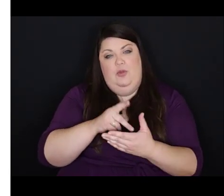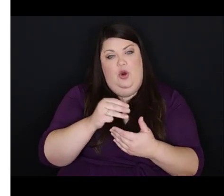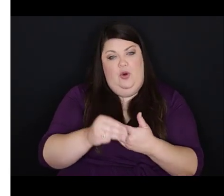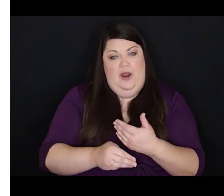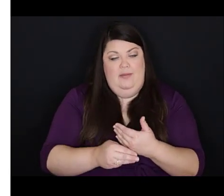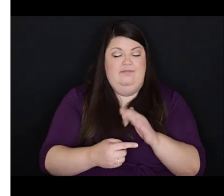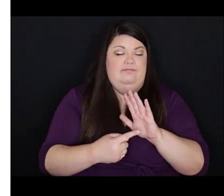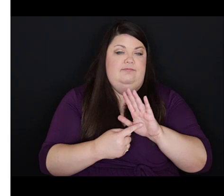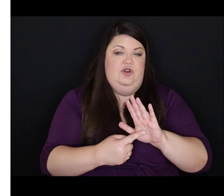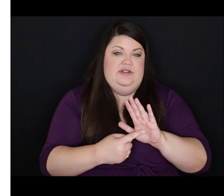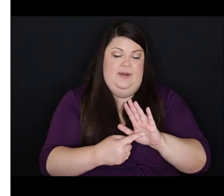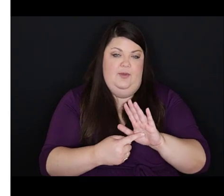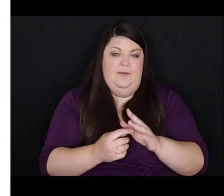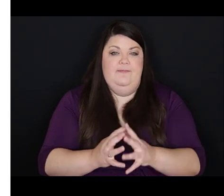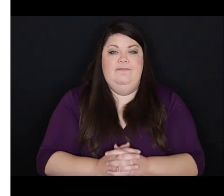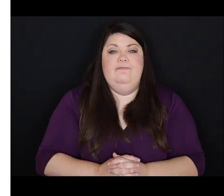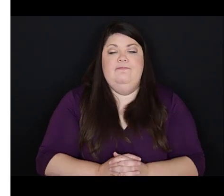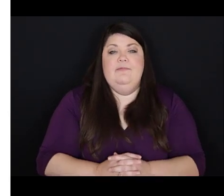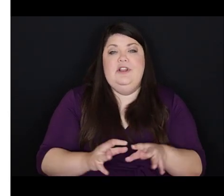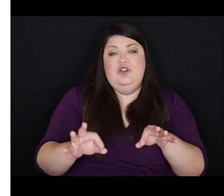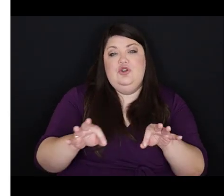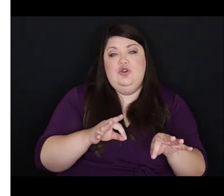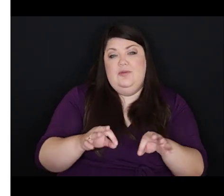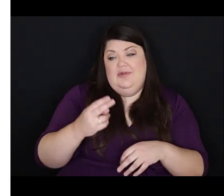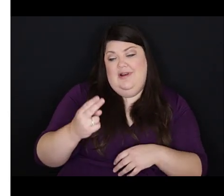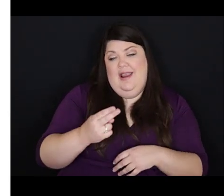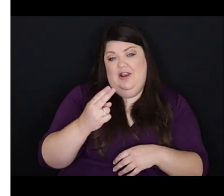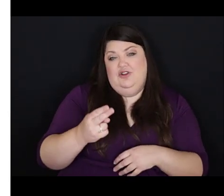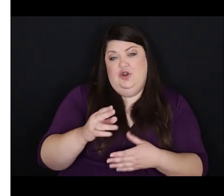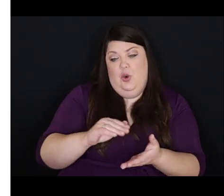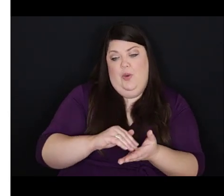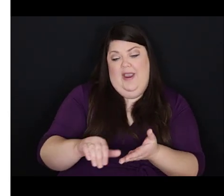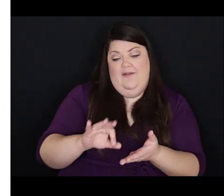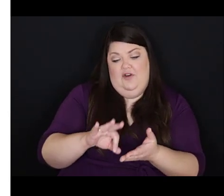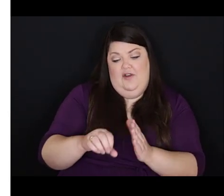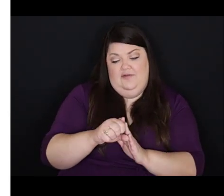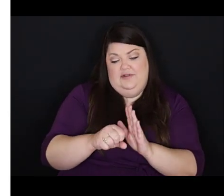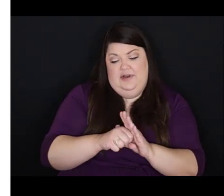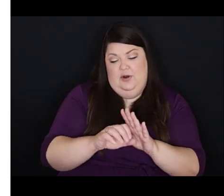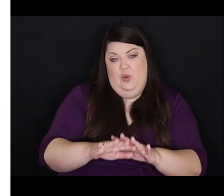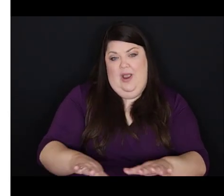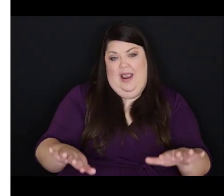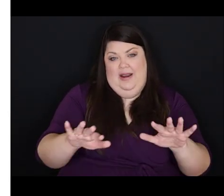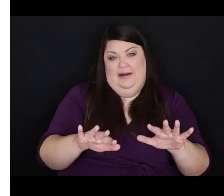For example, Description (h) Waiver of Statewideness: If an agency has